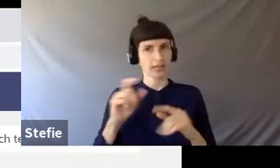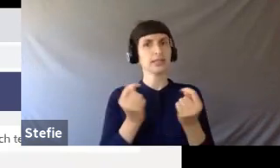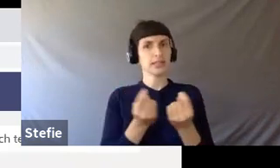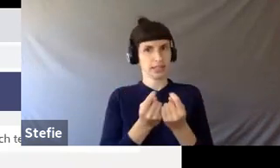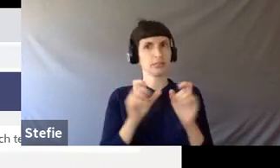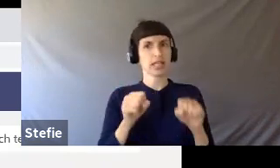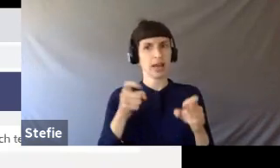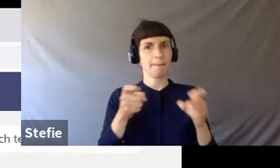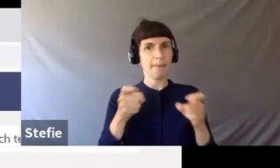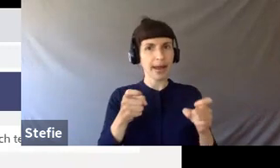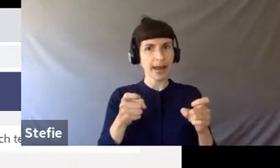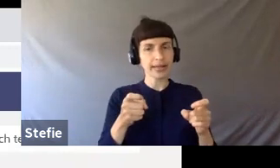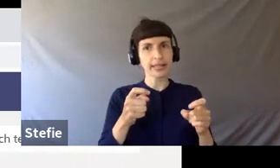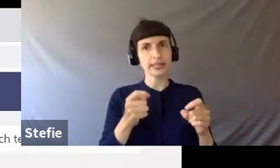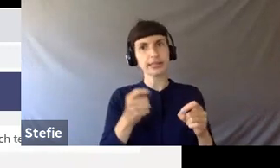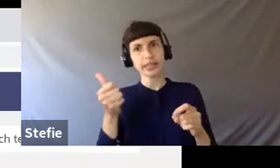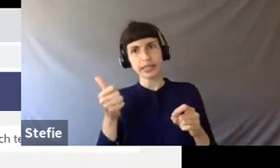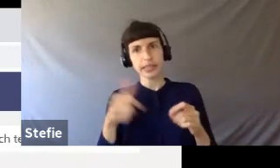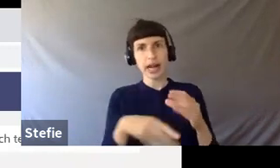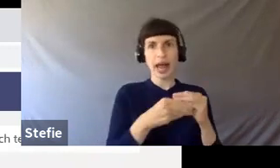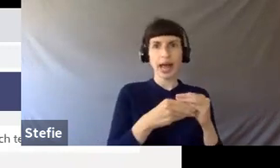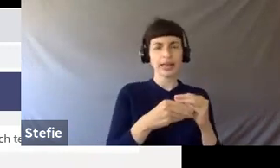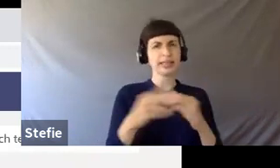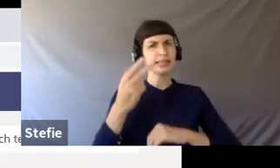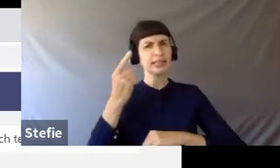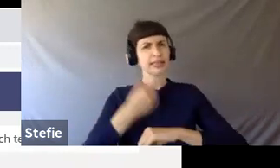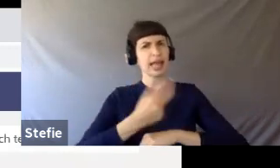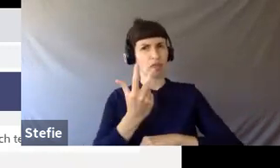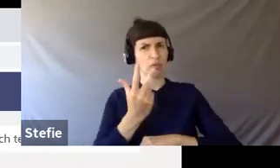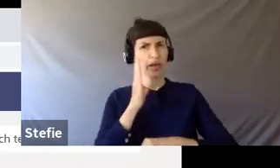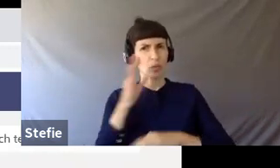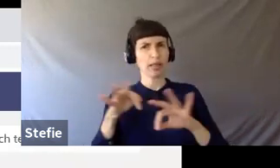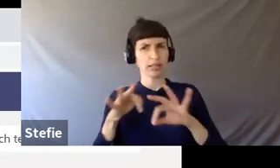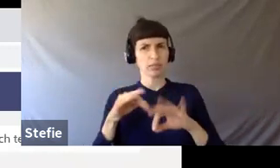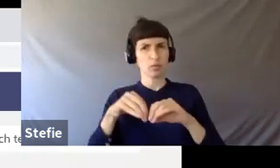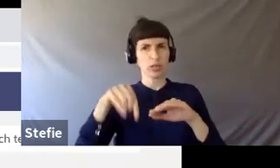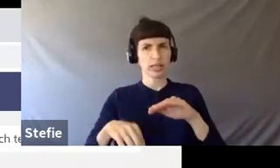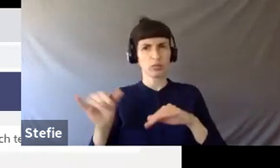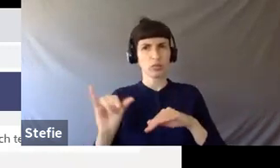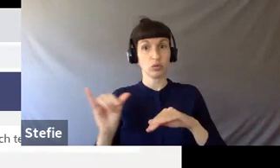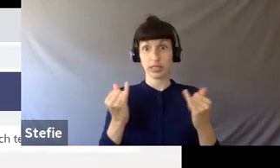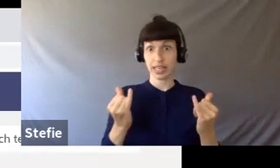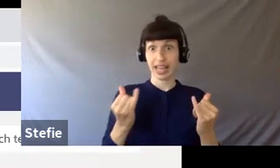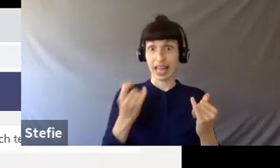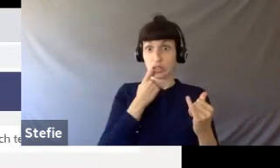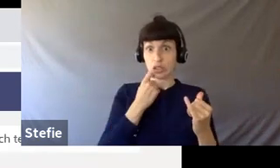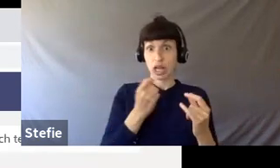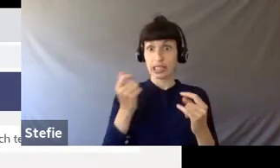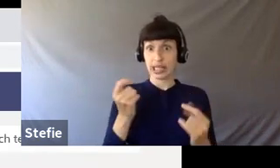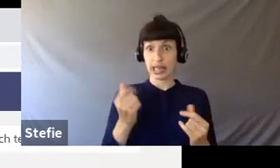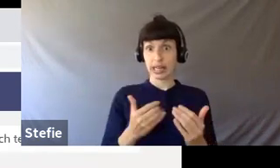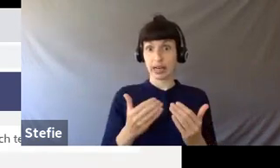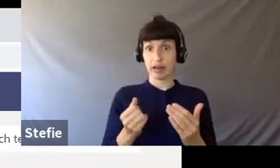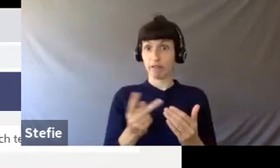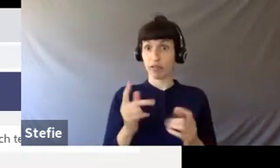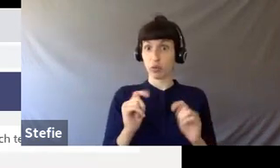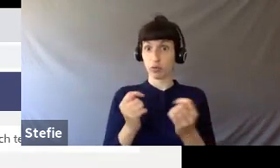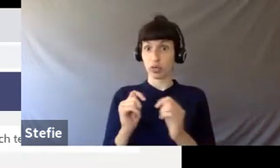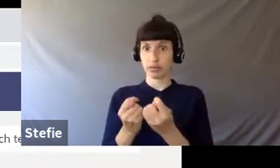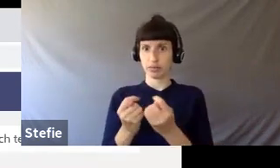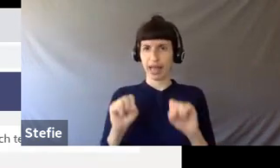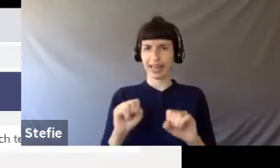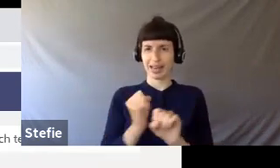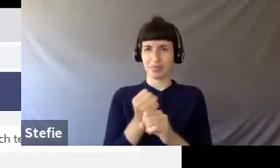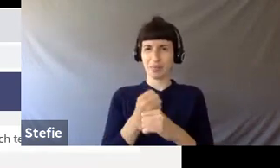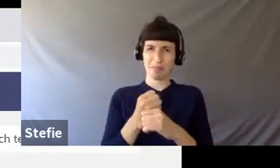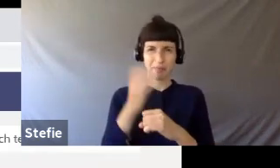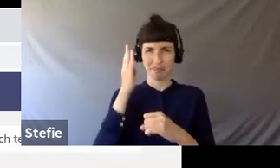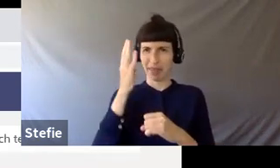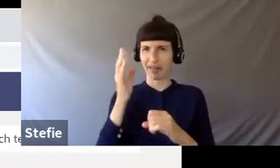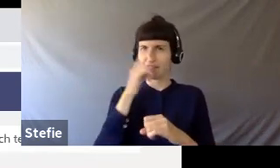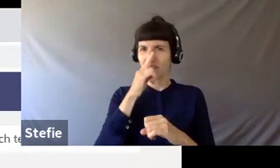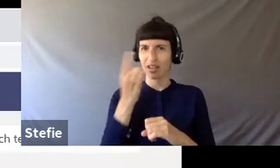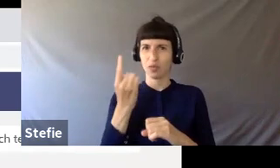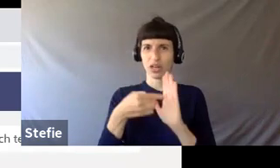ANDREW: